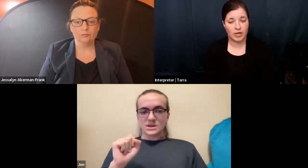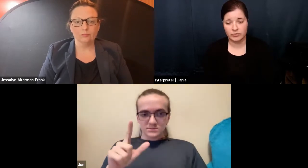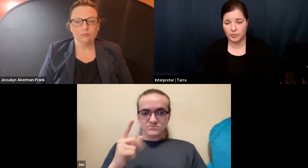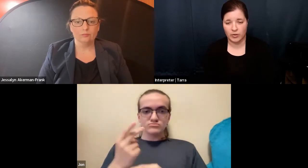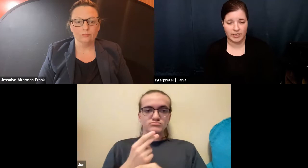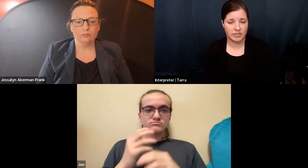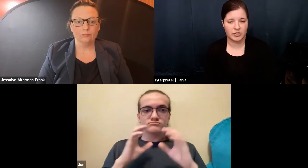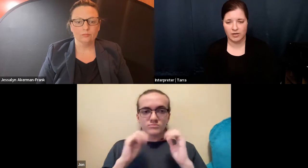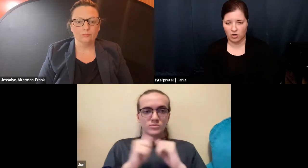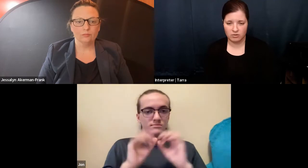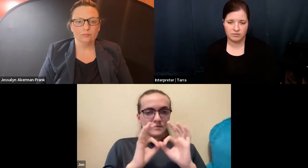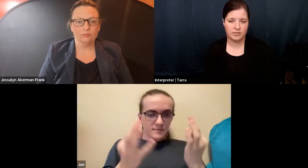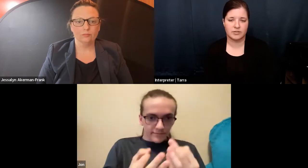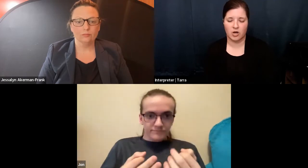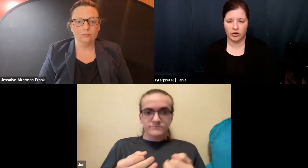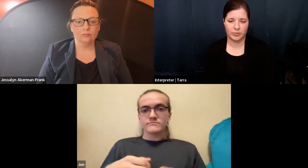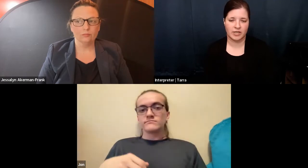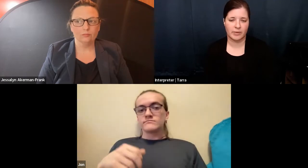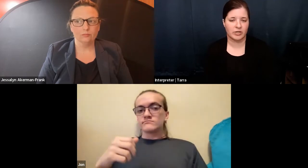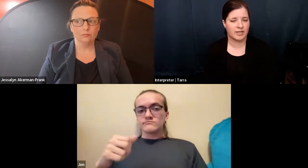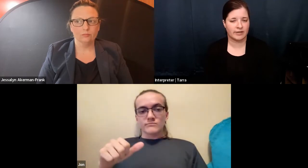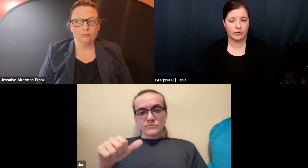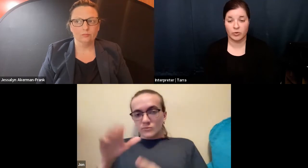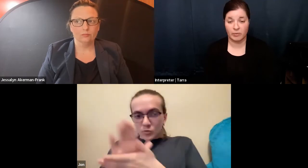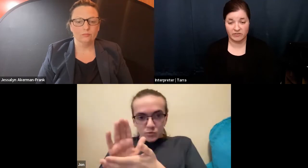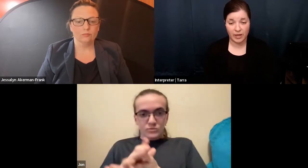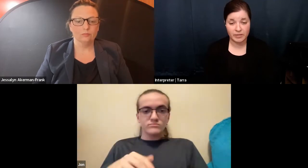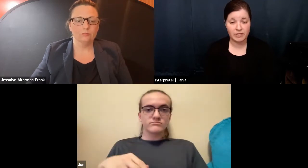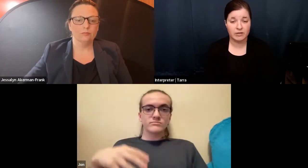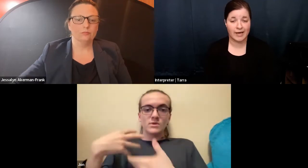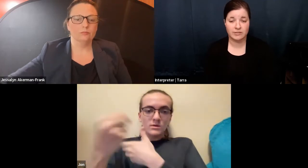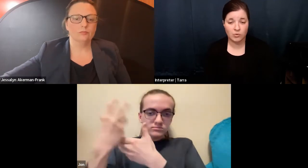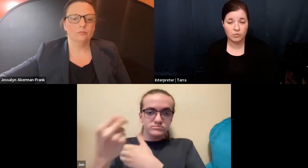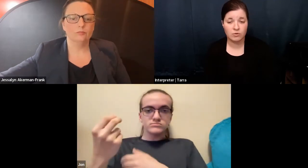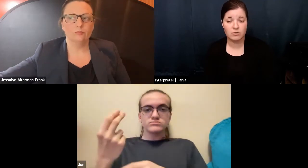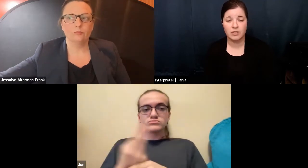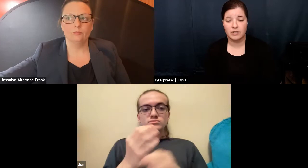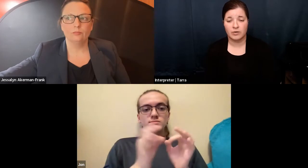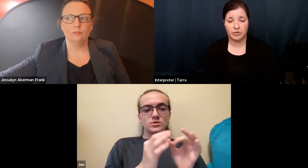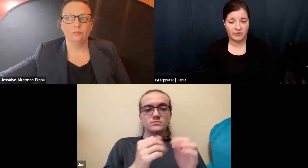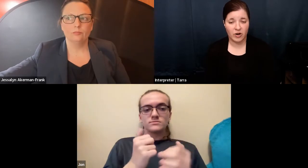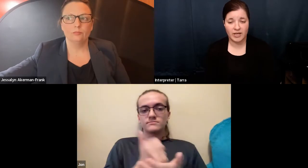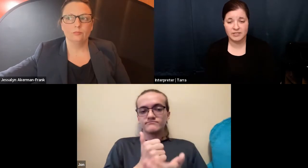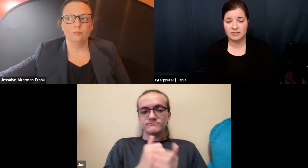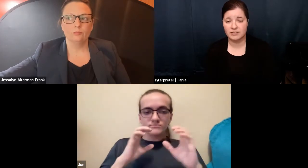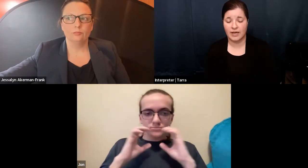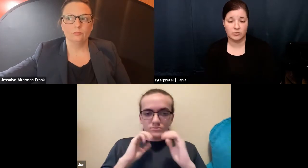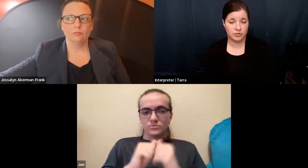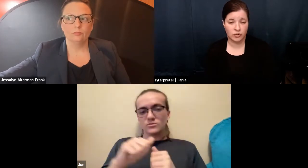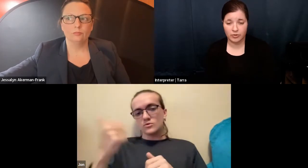And I've been using that since I can even remember. I do not use spoken English at all.